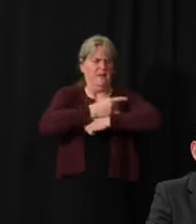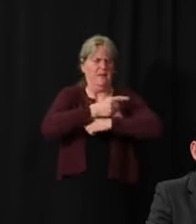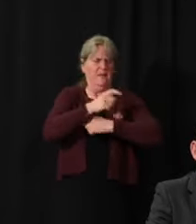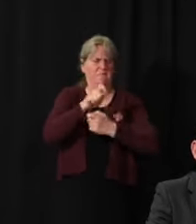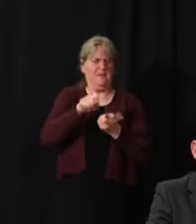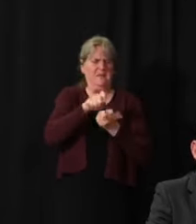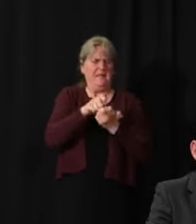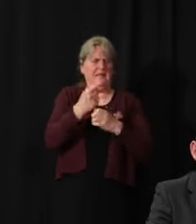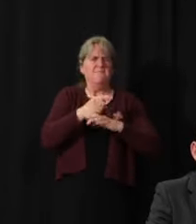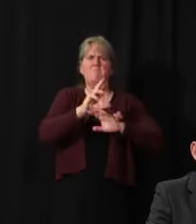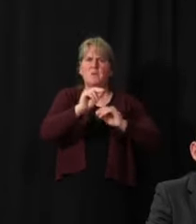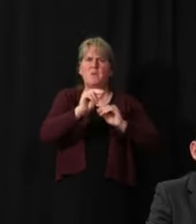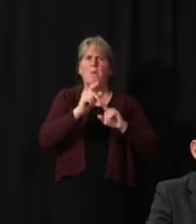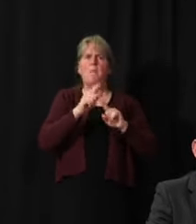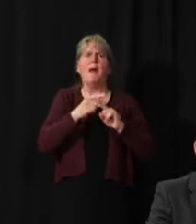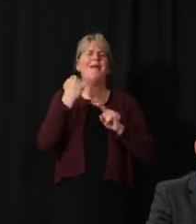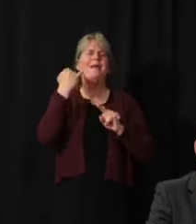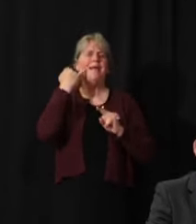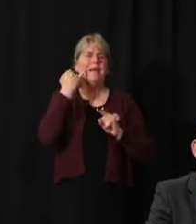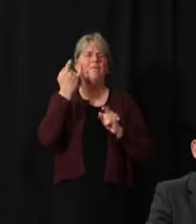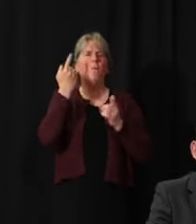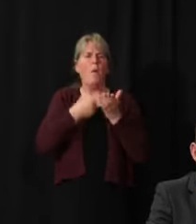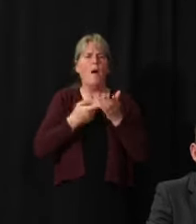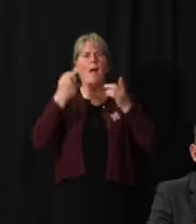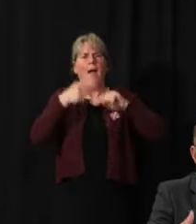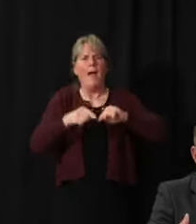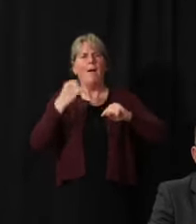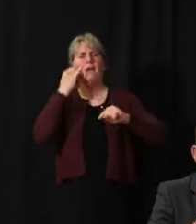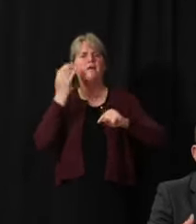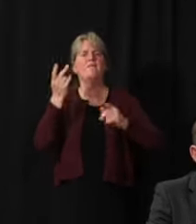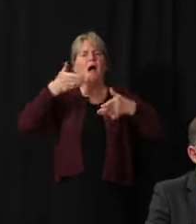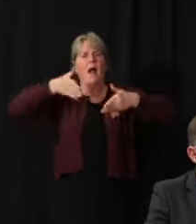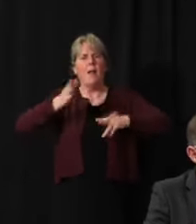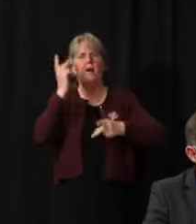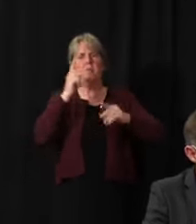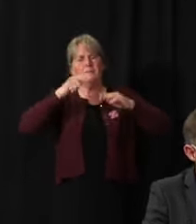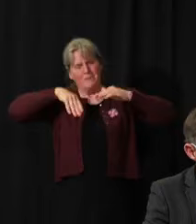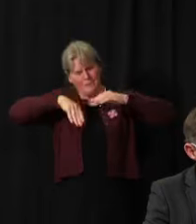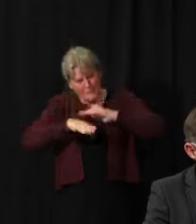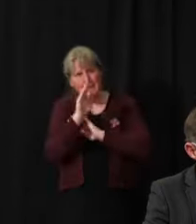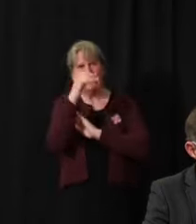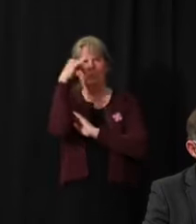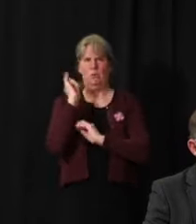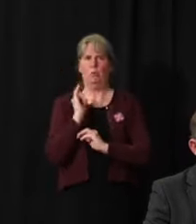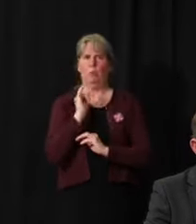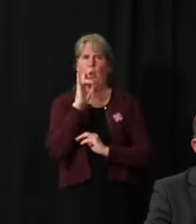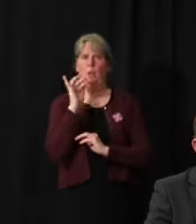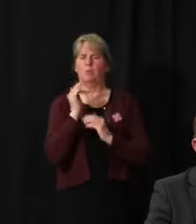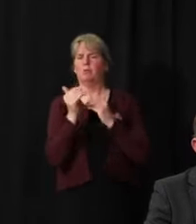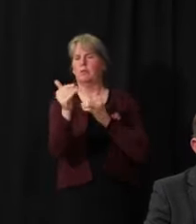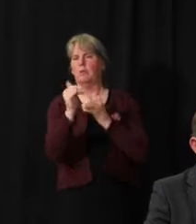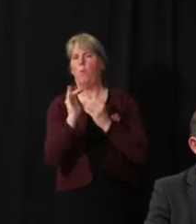So it is not so much looking at a time span as looking at what the result would be, and that might be a result over the weeks